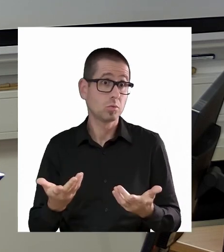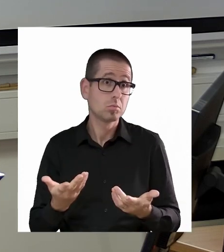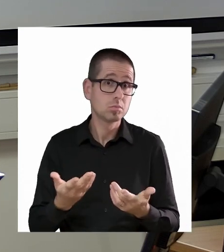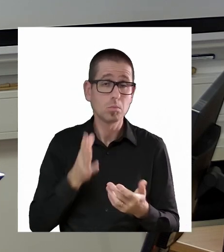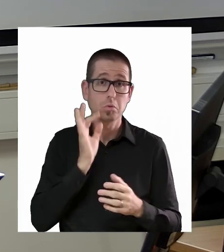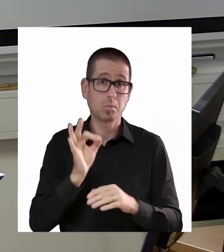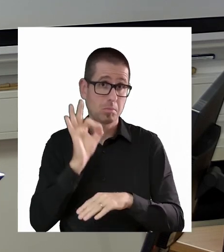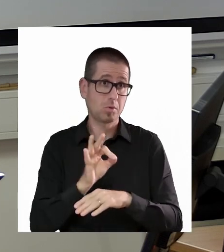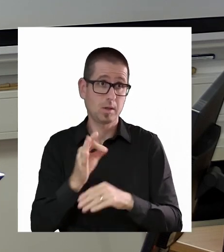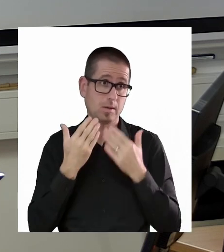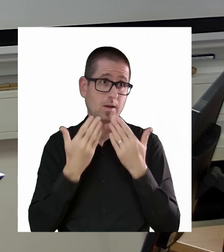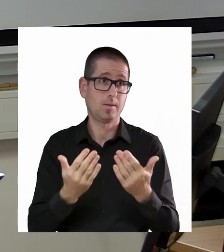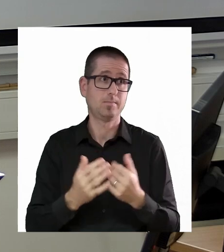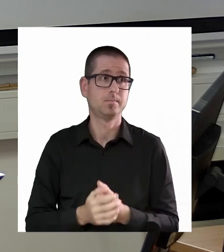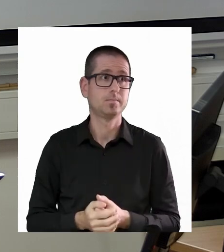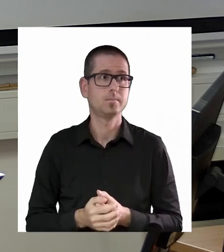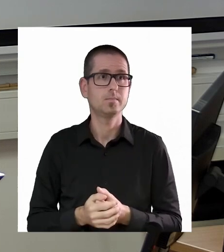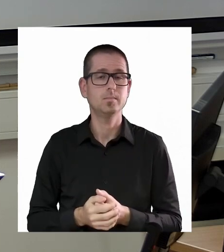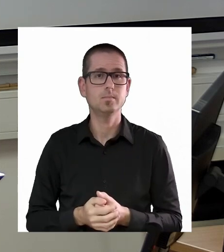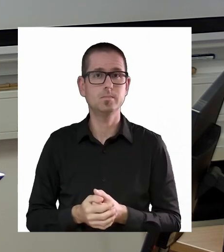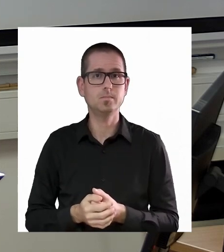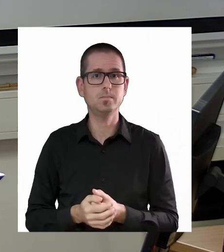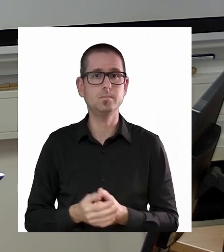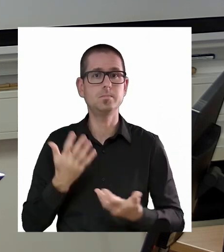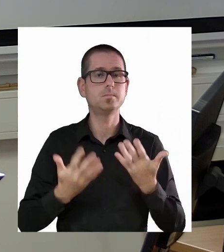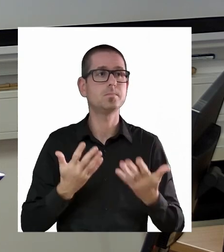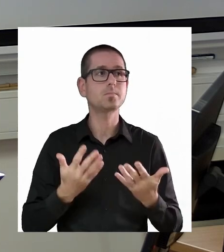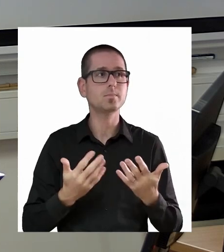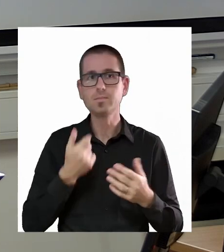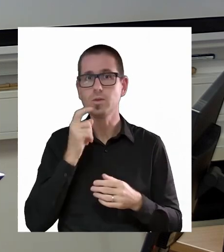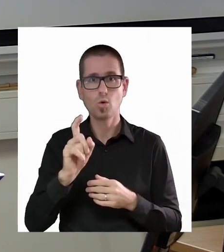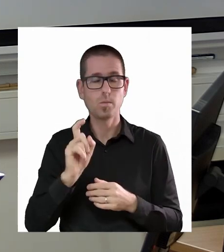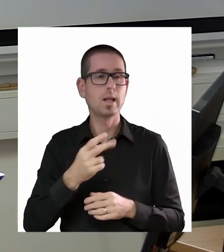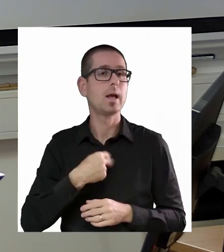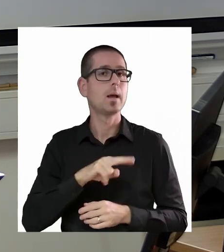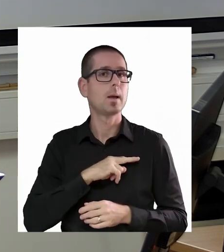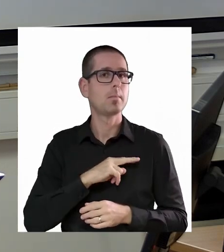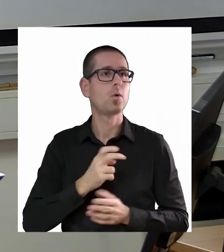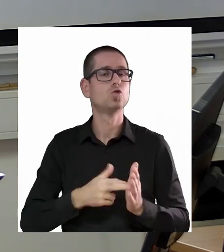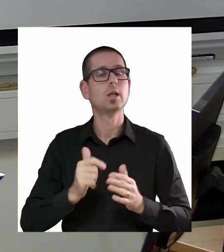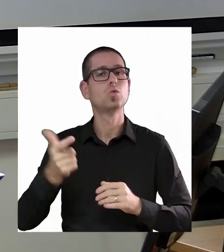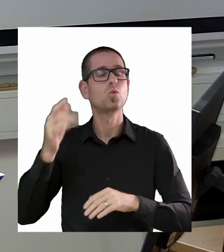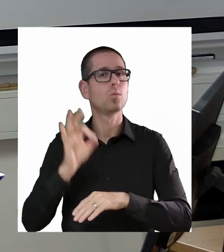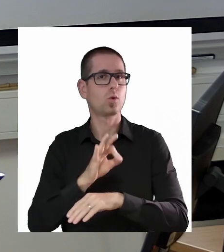also. Thank you. Maybe to comment we have another project as this one is coming